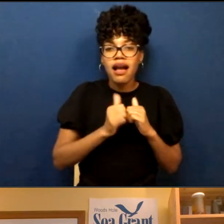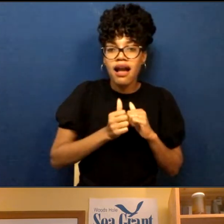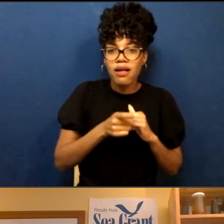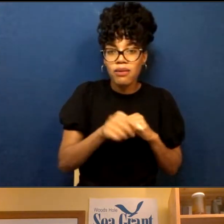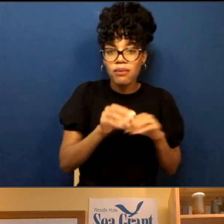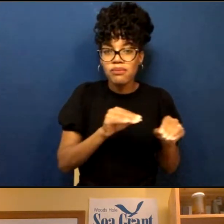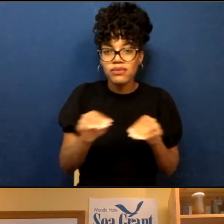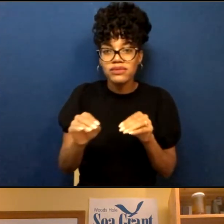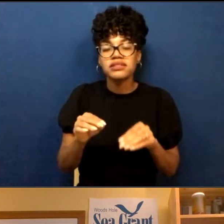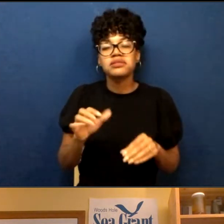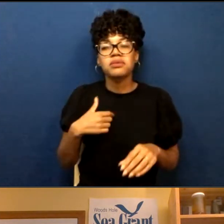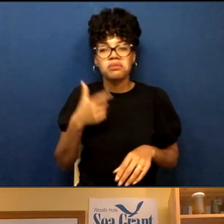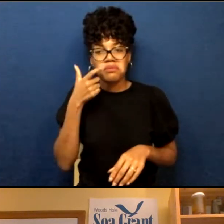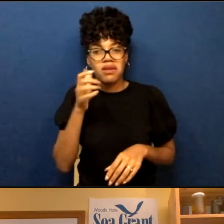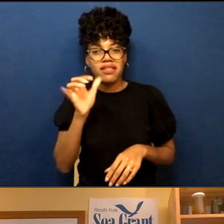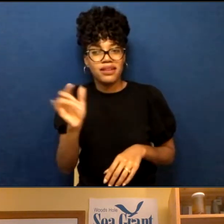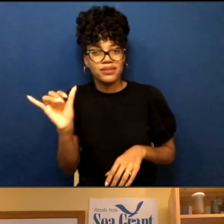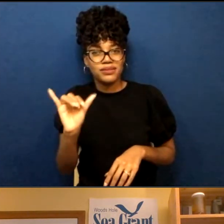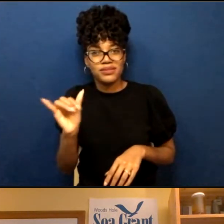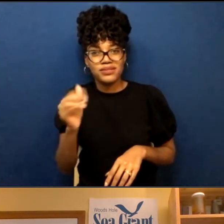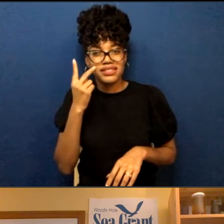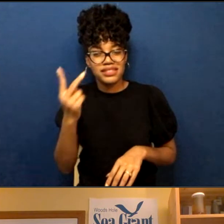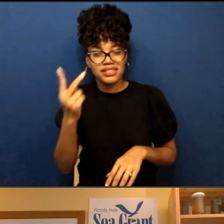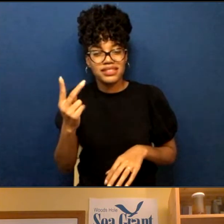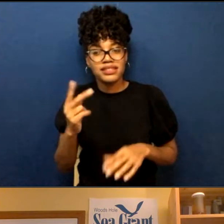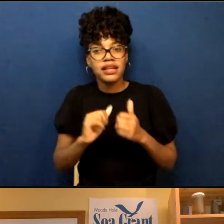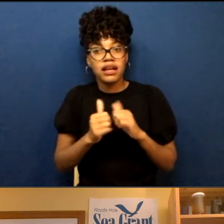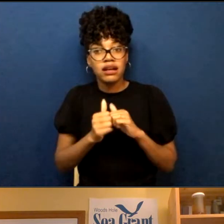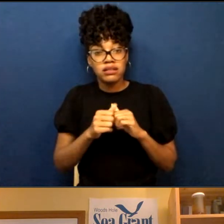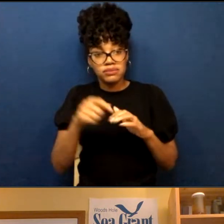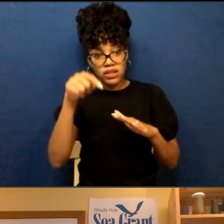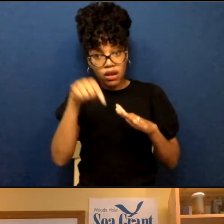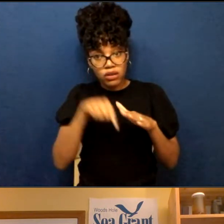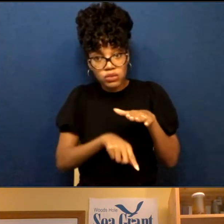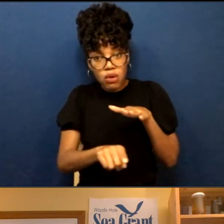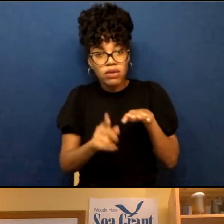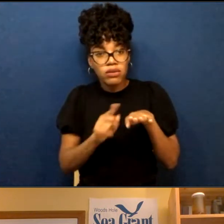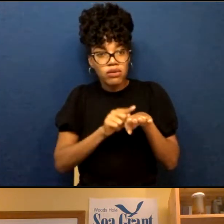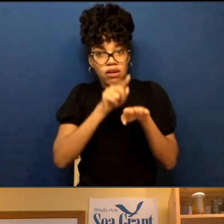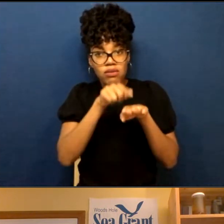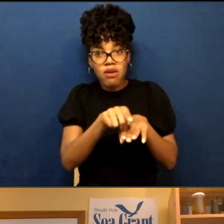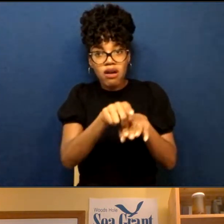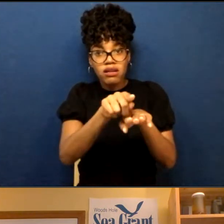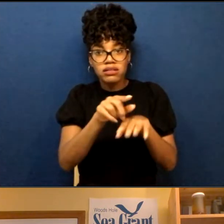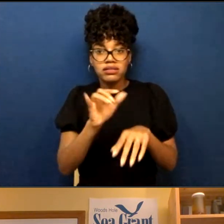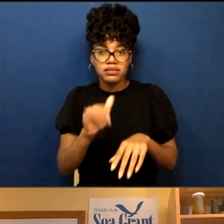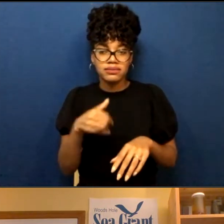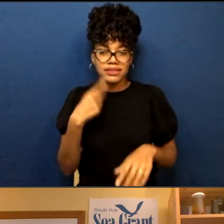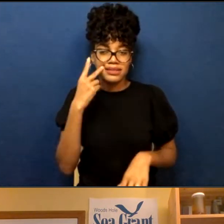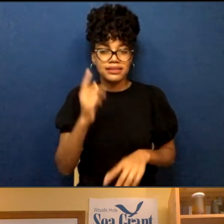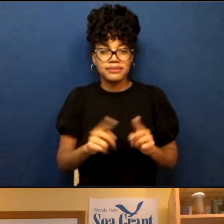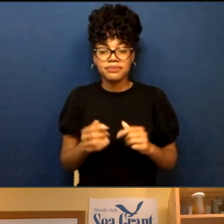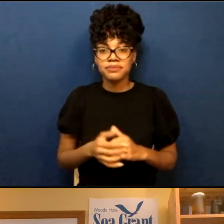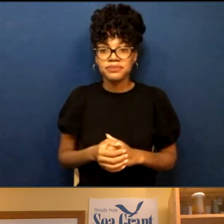in seeing how they're tracking what underwater sea creatures are doing as well. Next question comes from Juan.